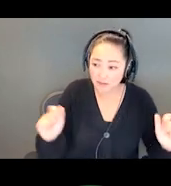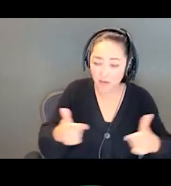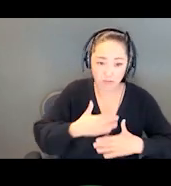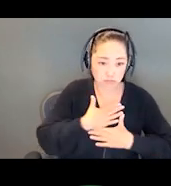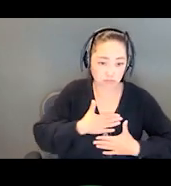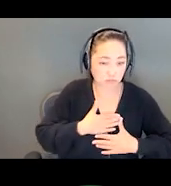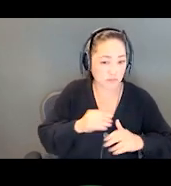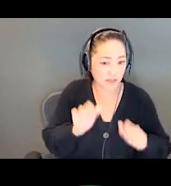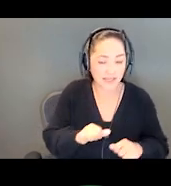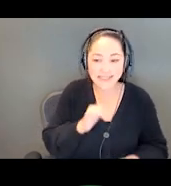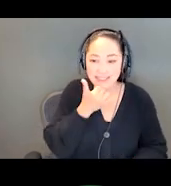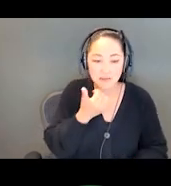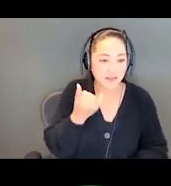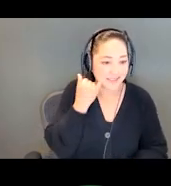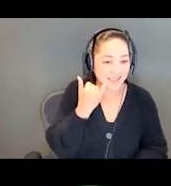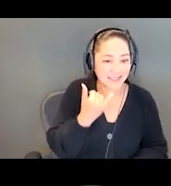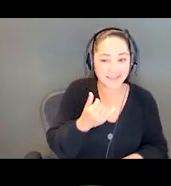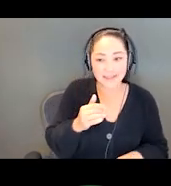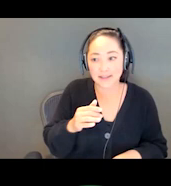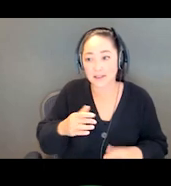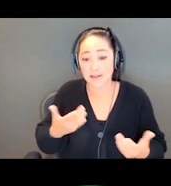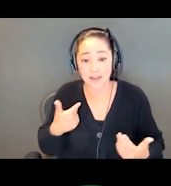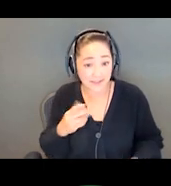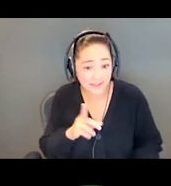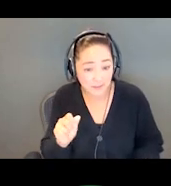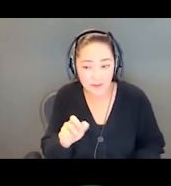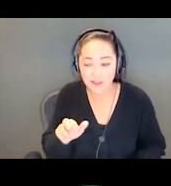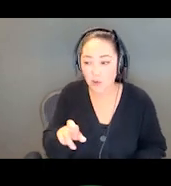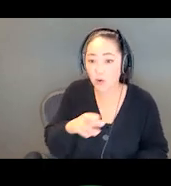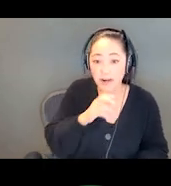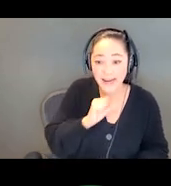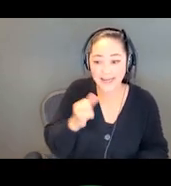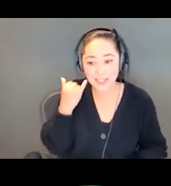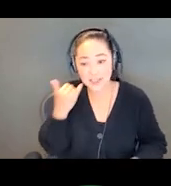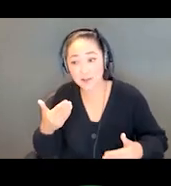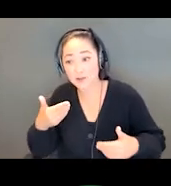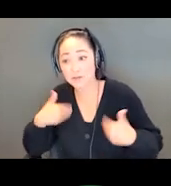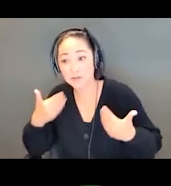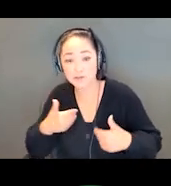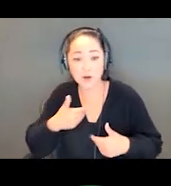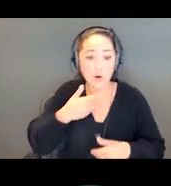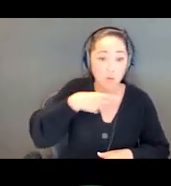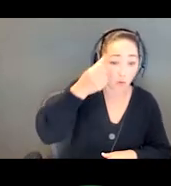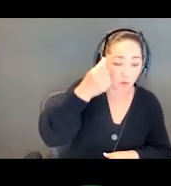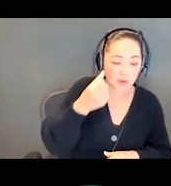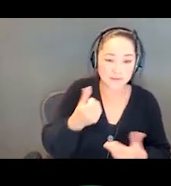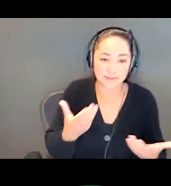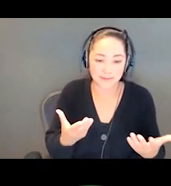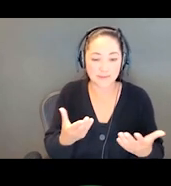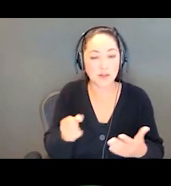Thus, it's not just about addressing today's needs but also planning for the future.